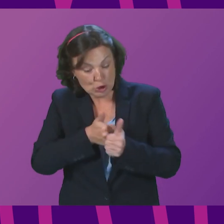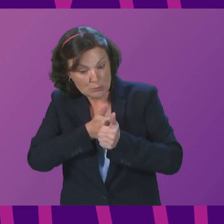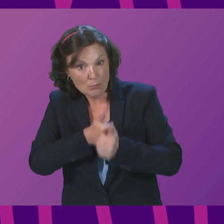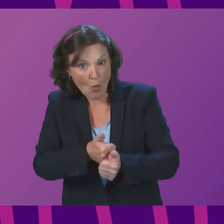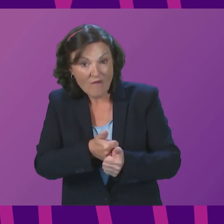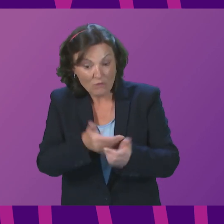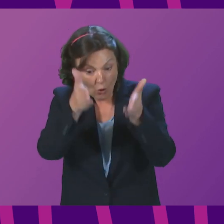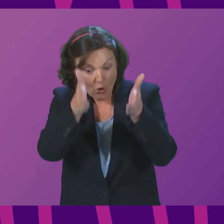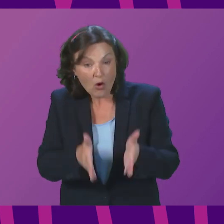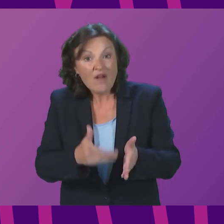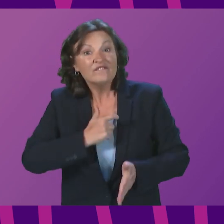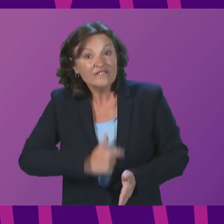must come first.